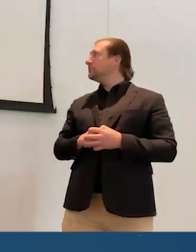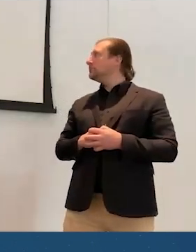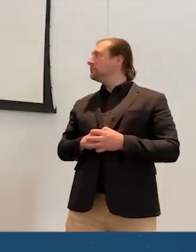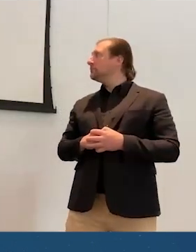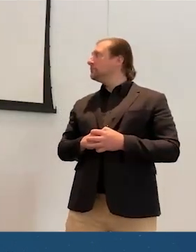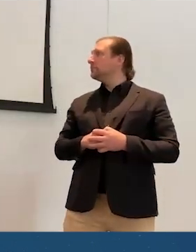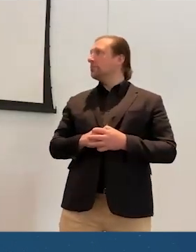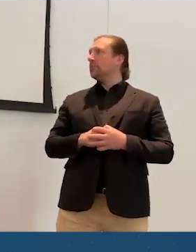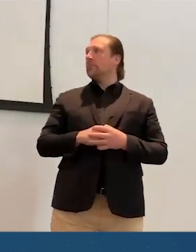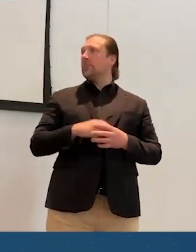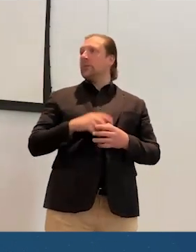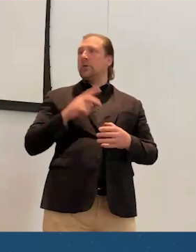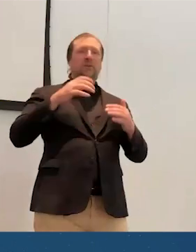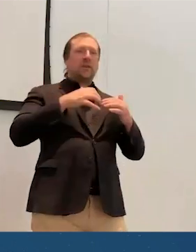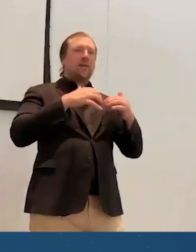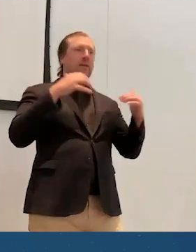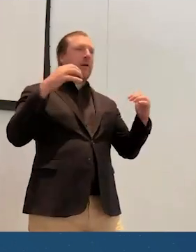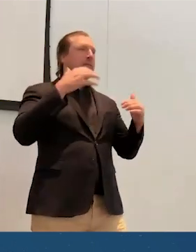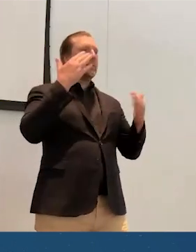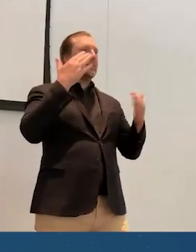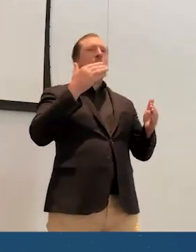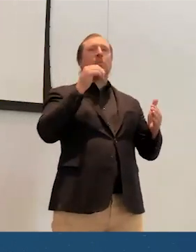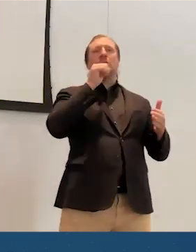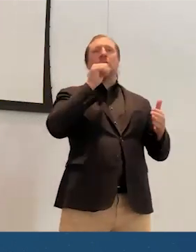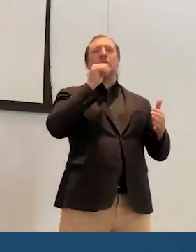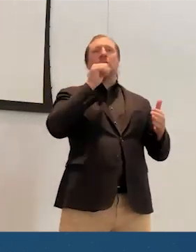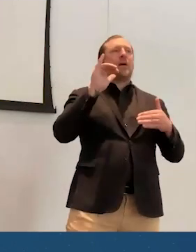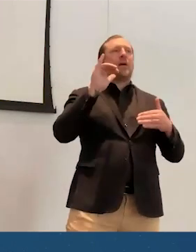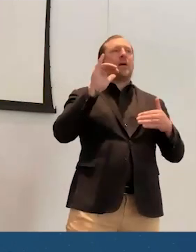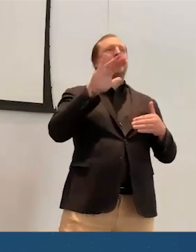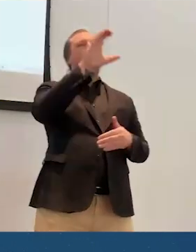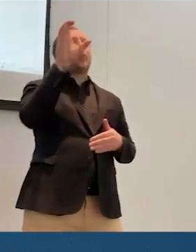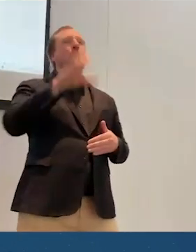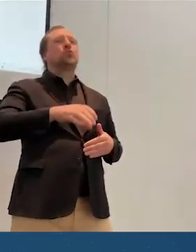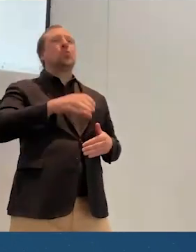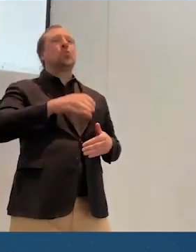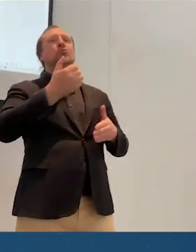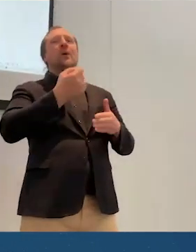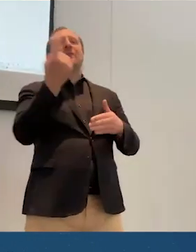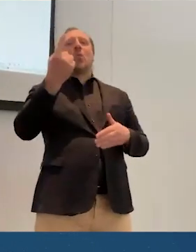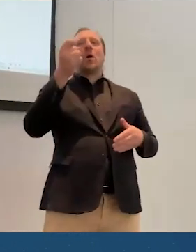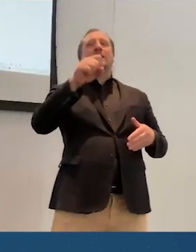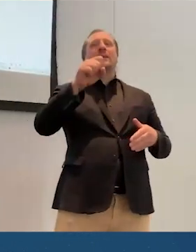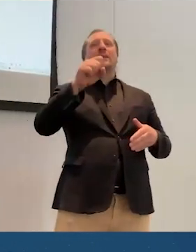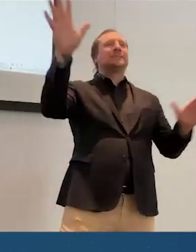because I know we don't have that on the Zoom. So everybody can wave and say hi here.